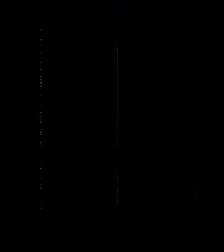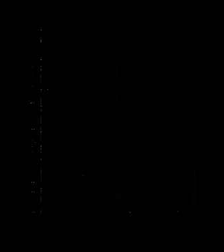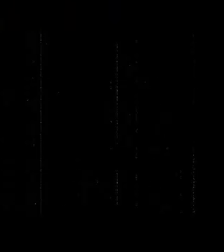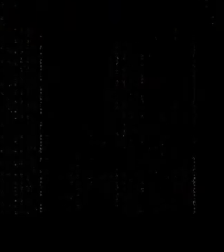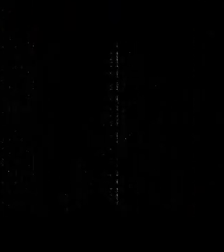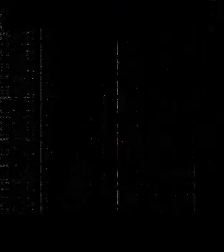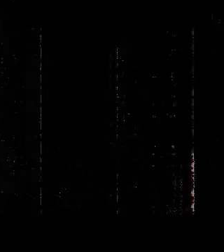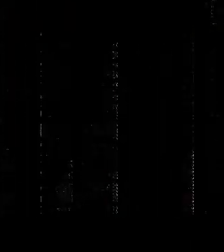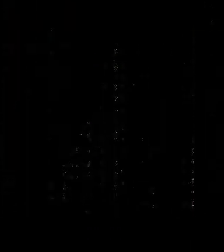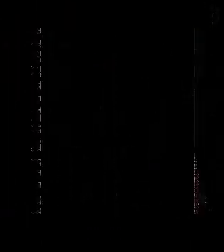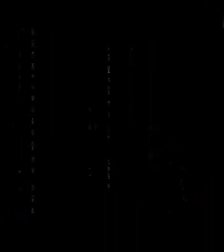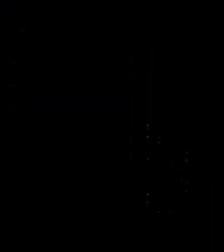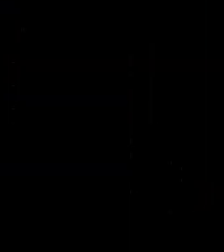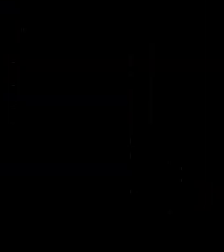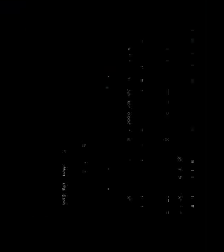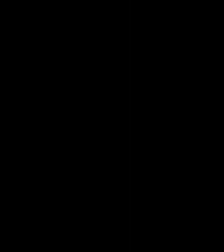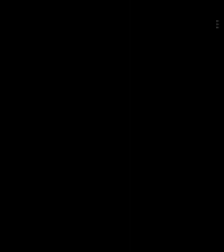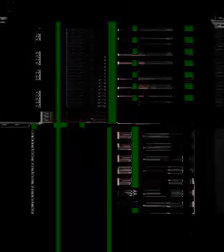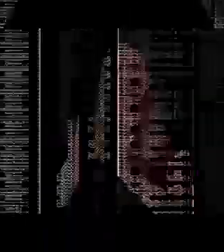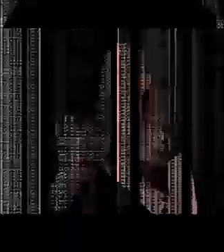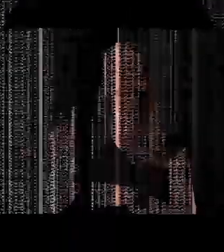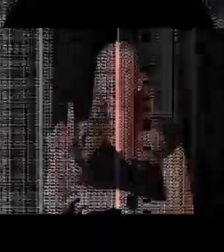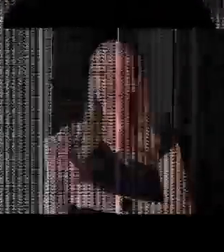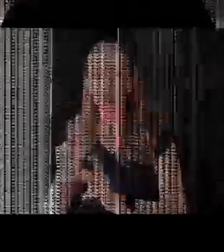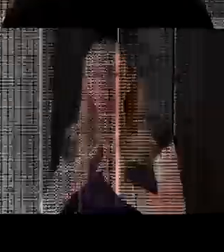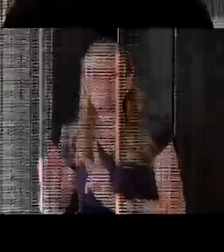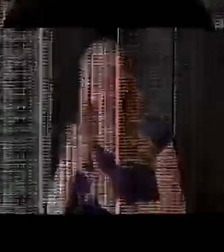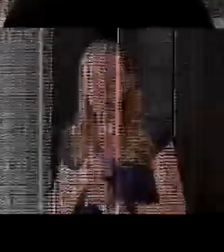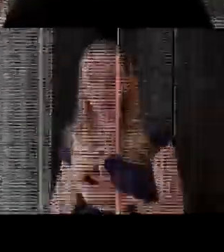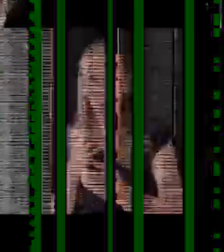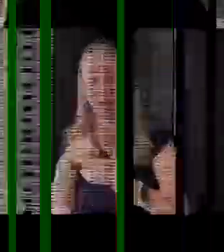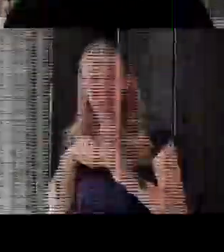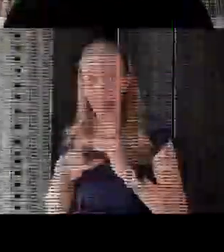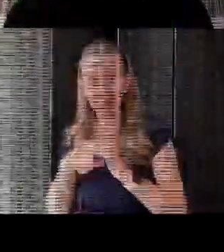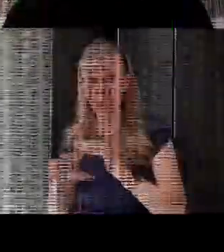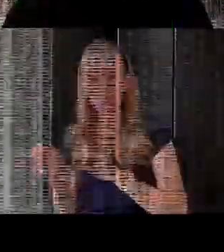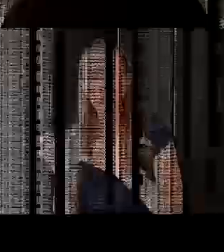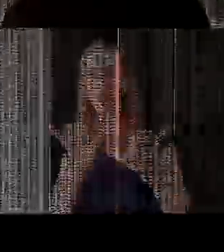Timing is important. Disabled people, we want to have access to the same thing as